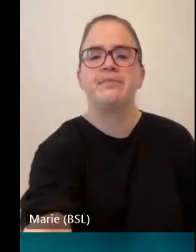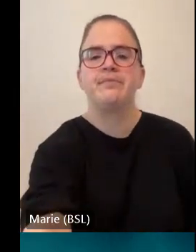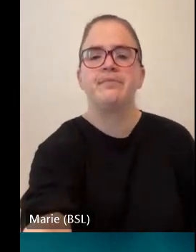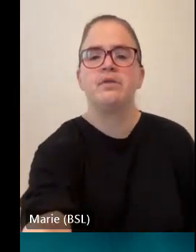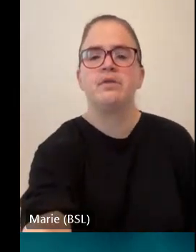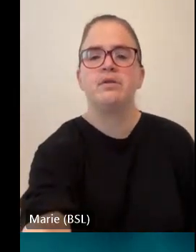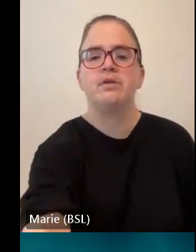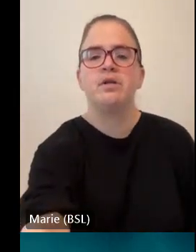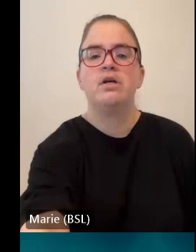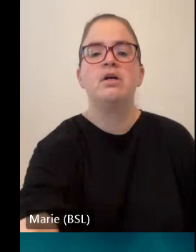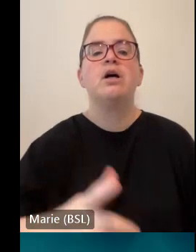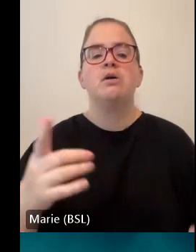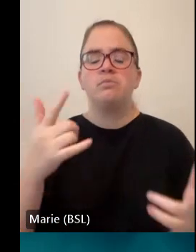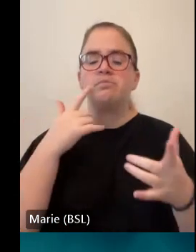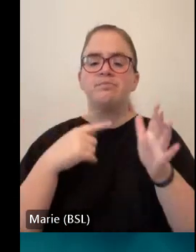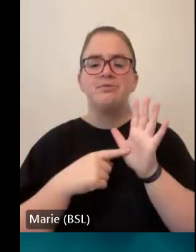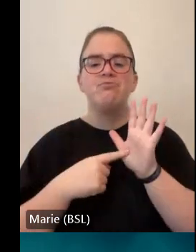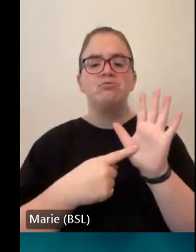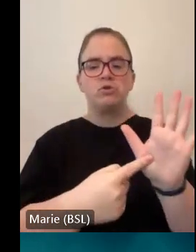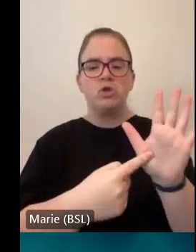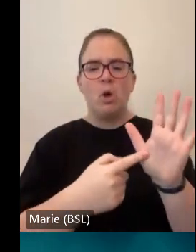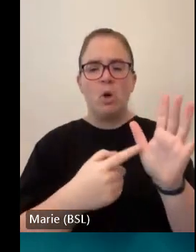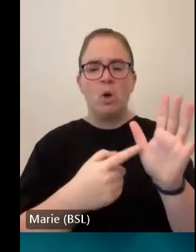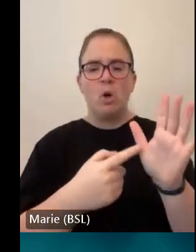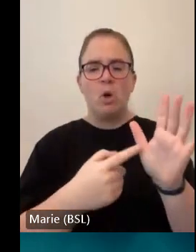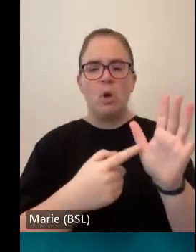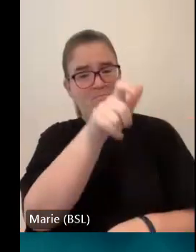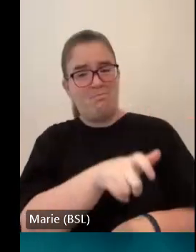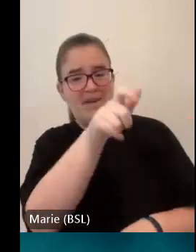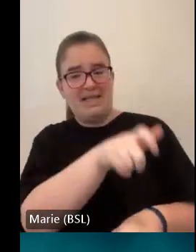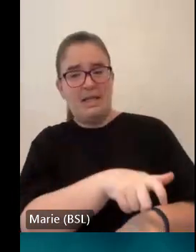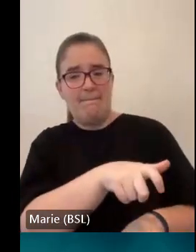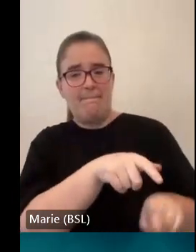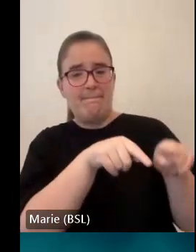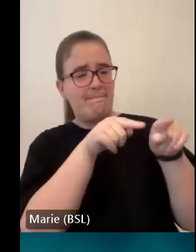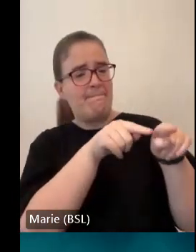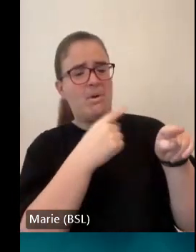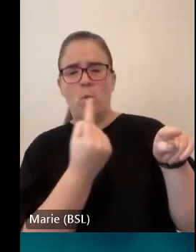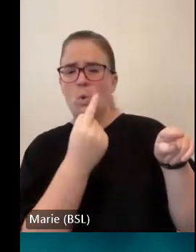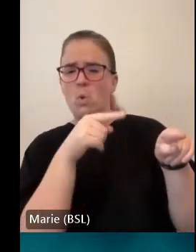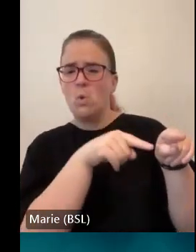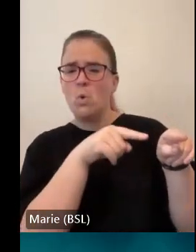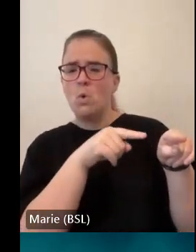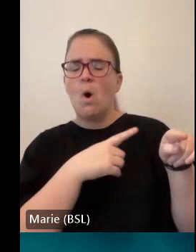And just to give you a little bit of understanding of who the victims are, because I think they're there may be some